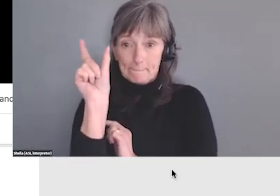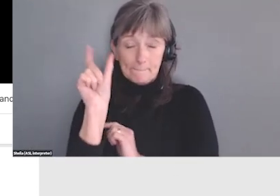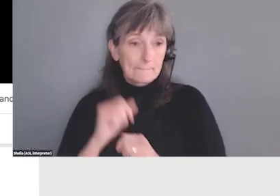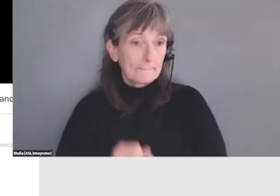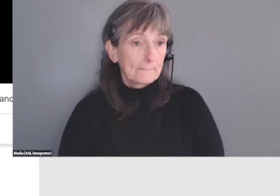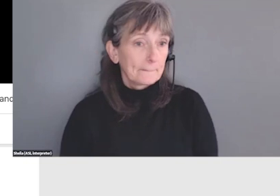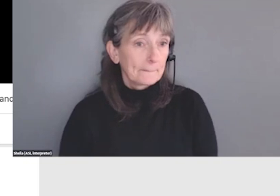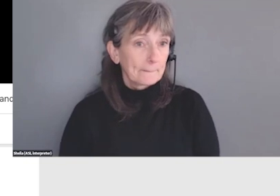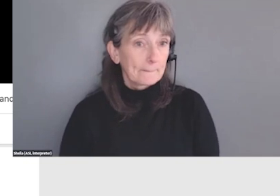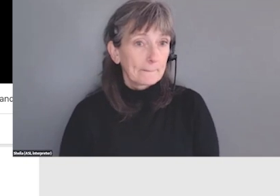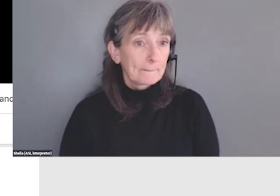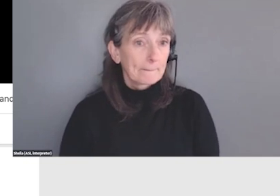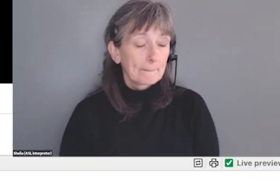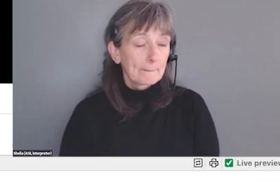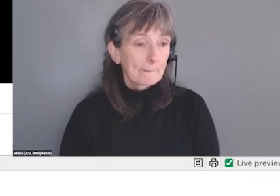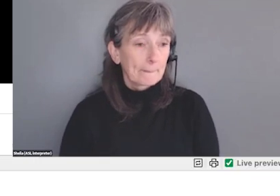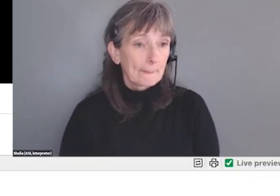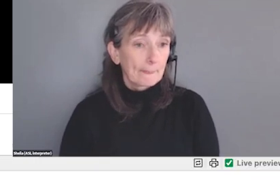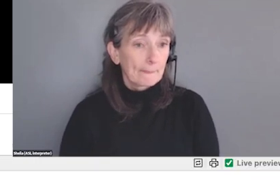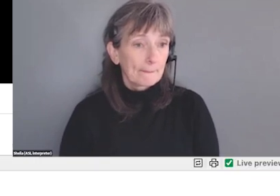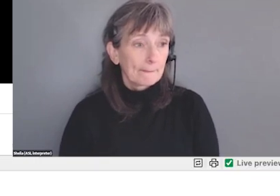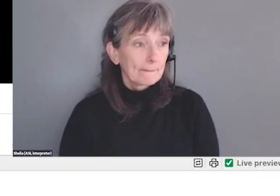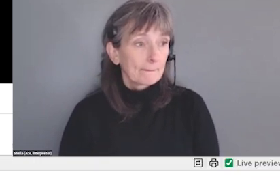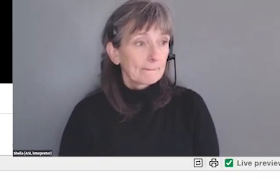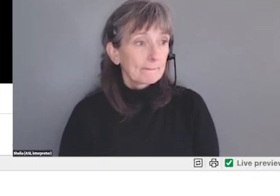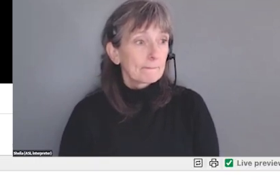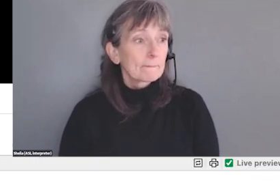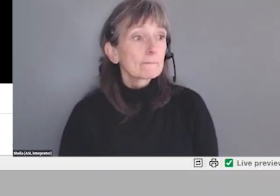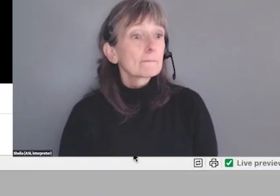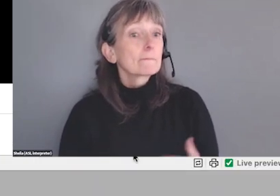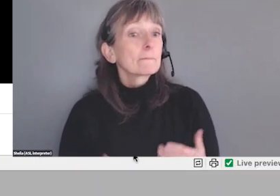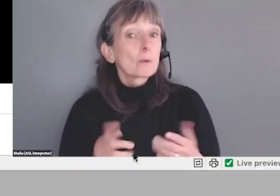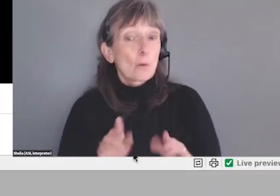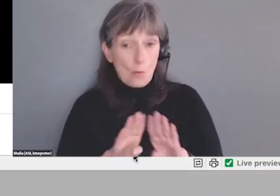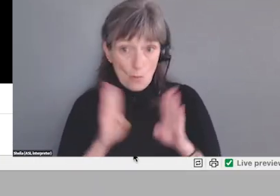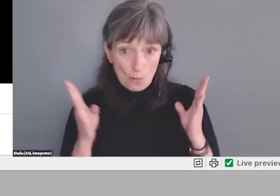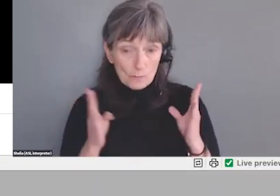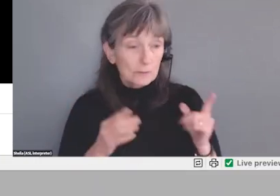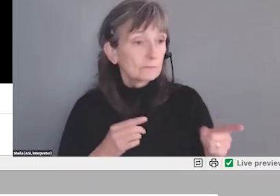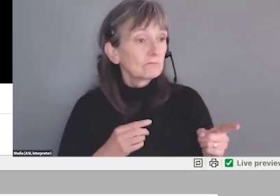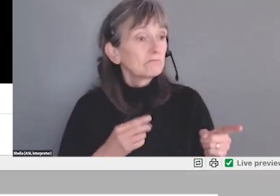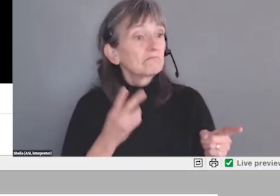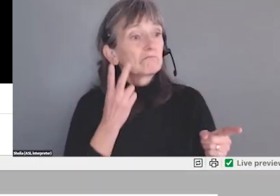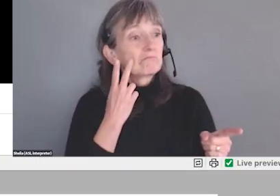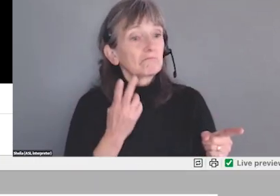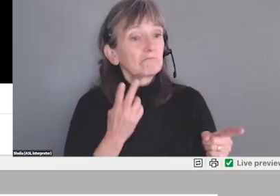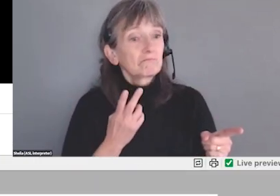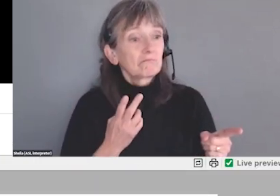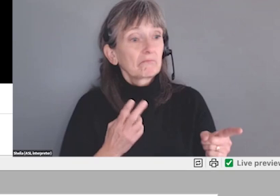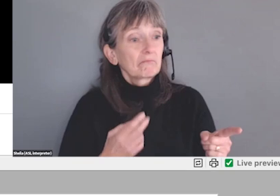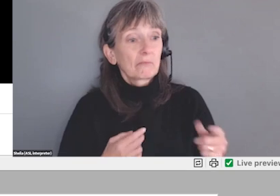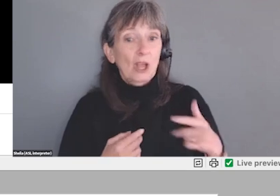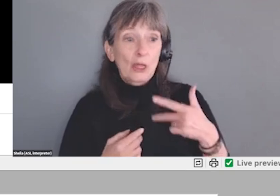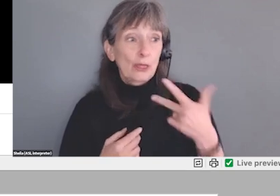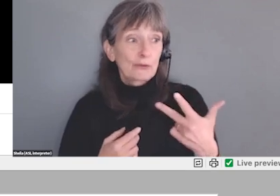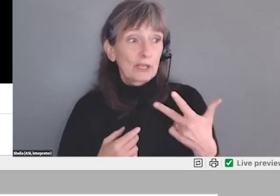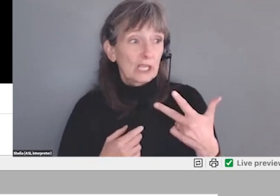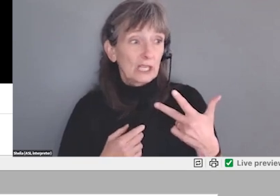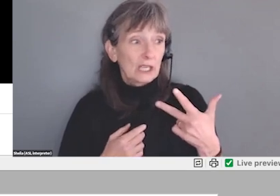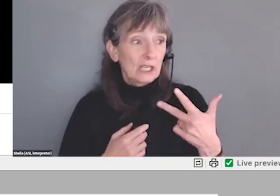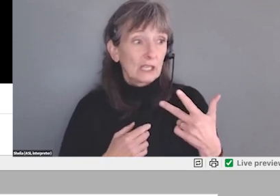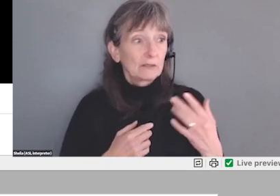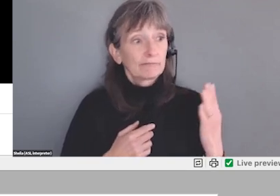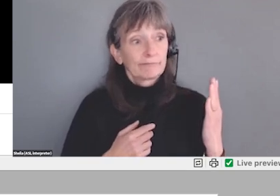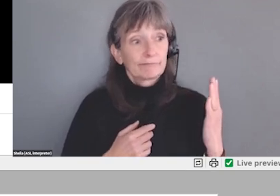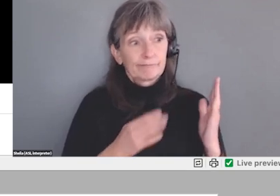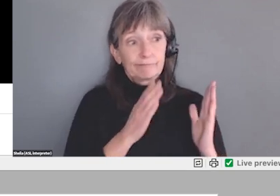Okay. So, in this page, you see three different main areas. We have the prompt area where I will